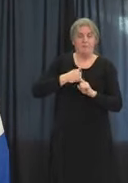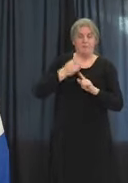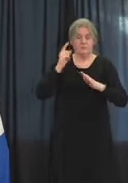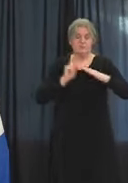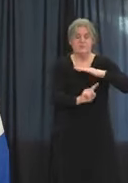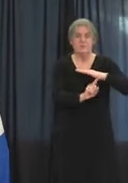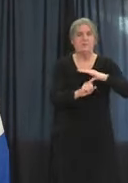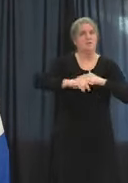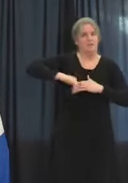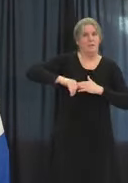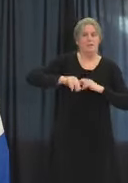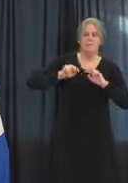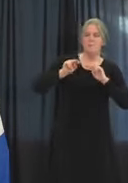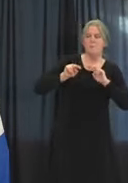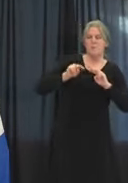peoples -- those individuals